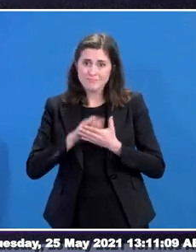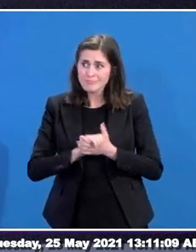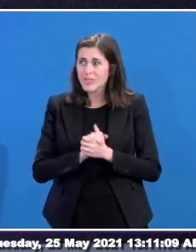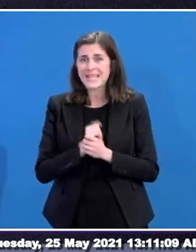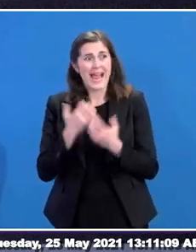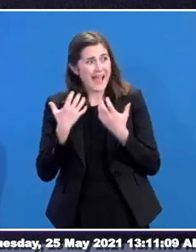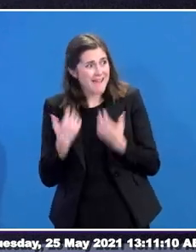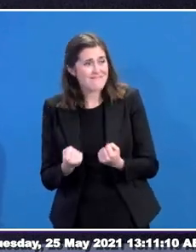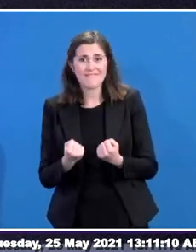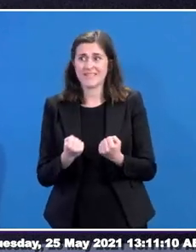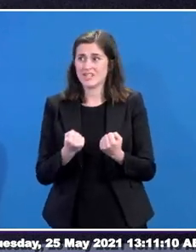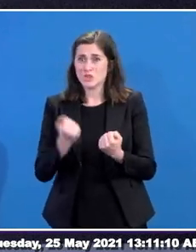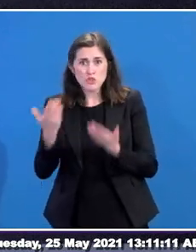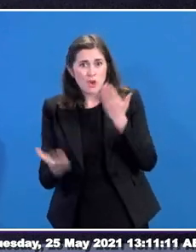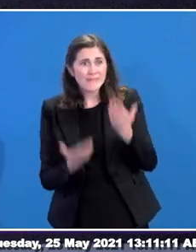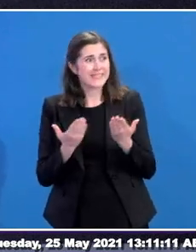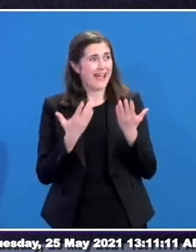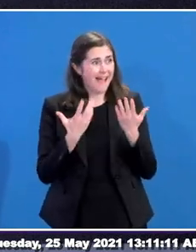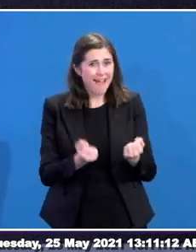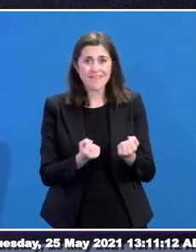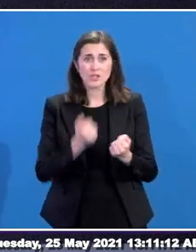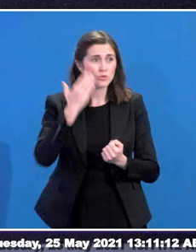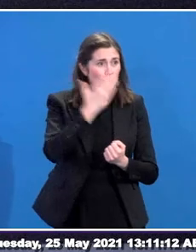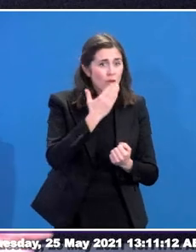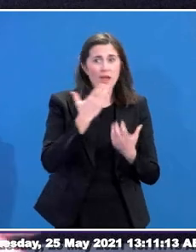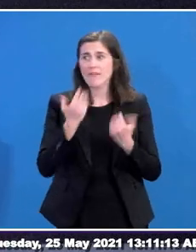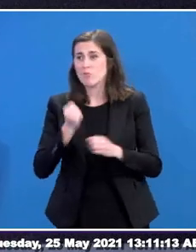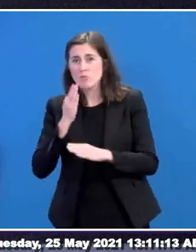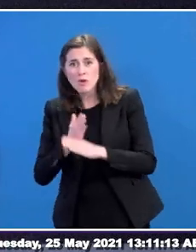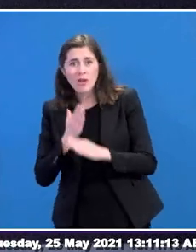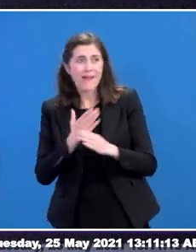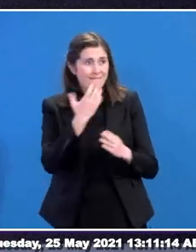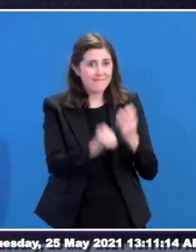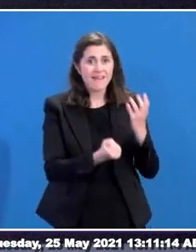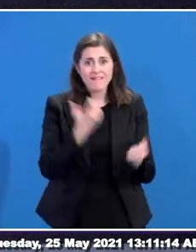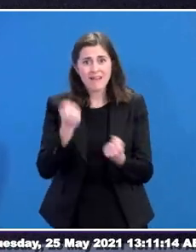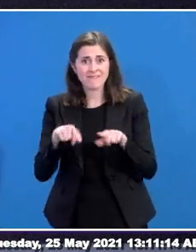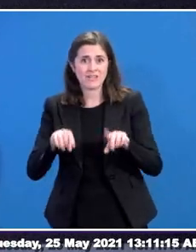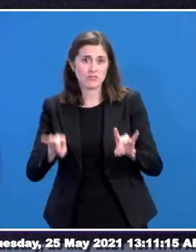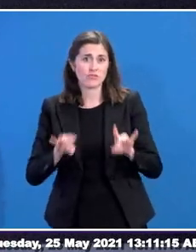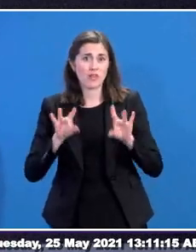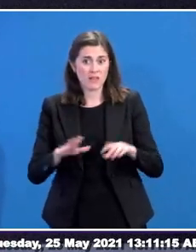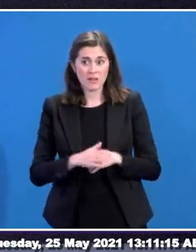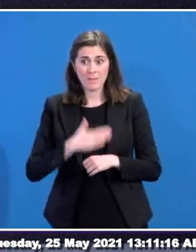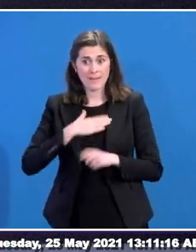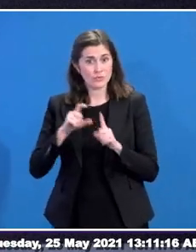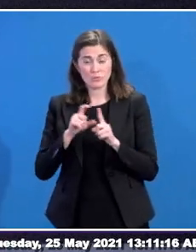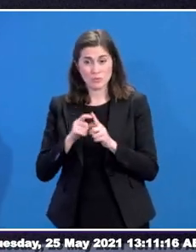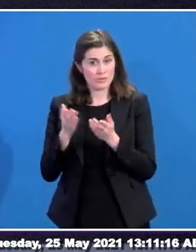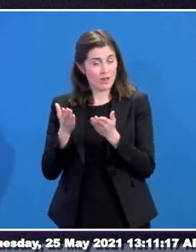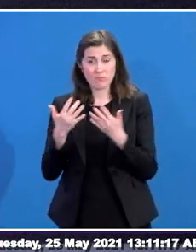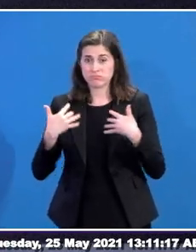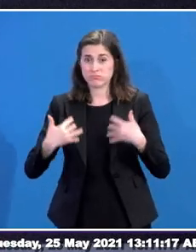thankful that our daughter has progressed and become --- you know, becoming who